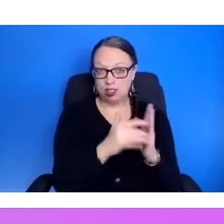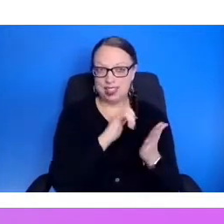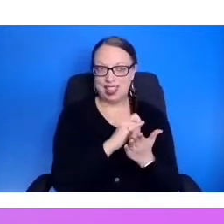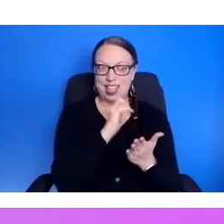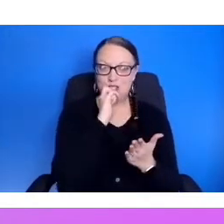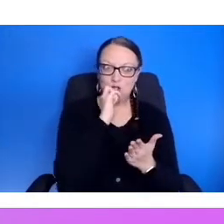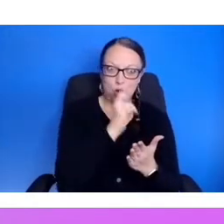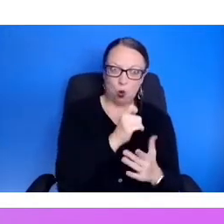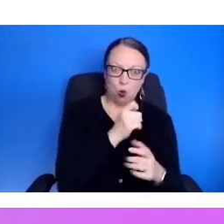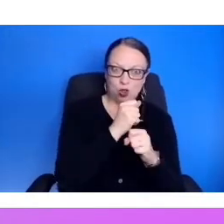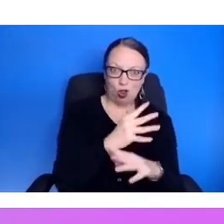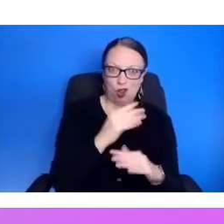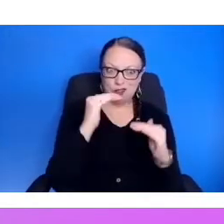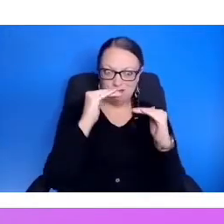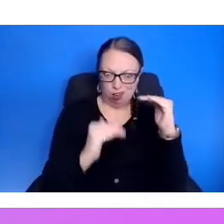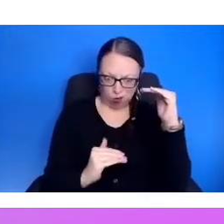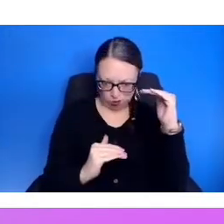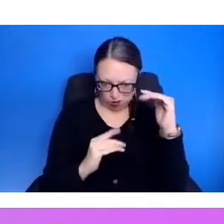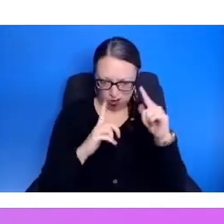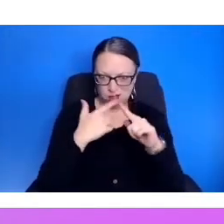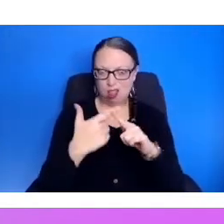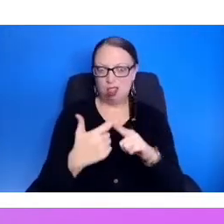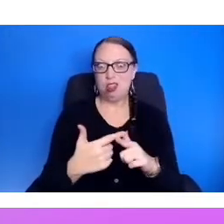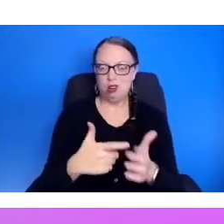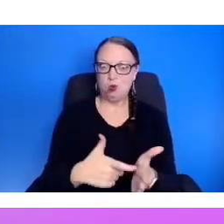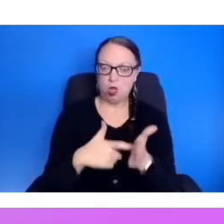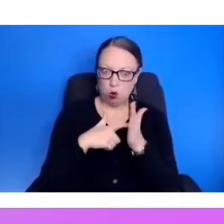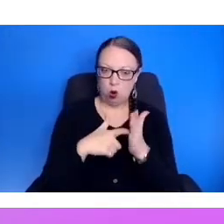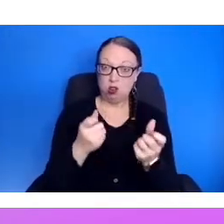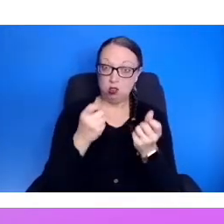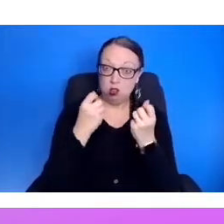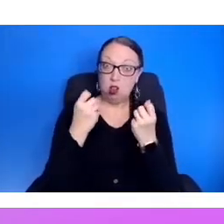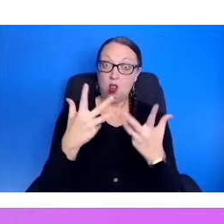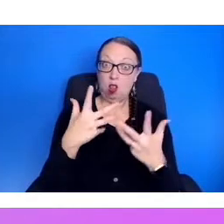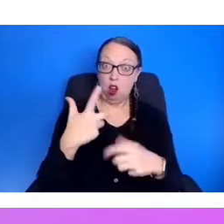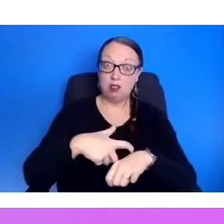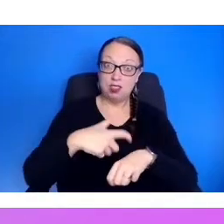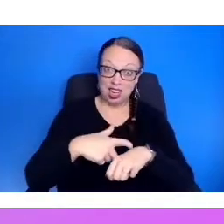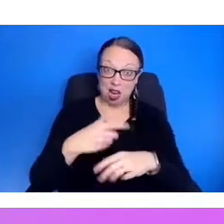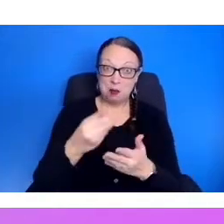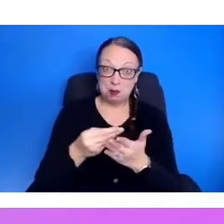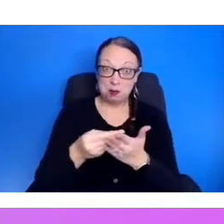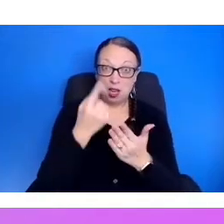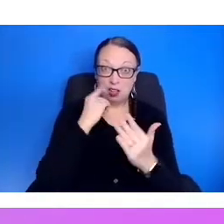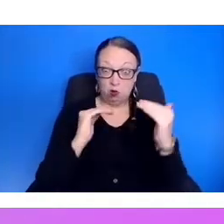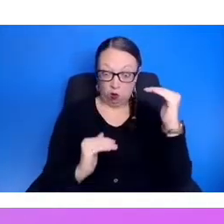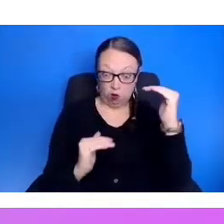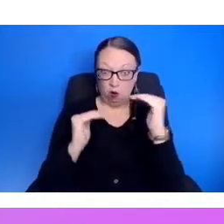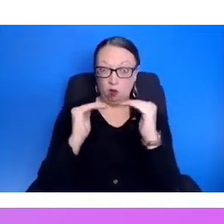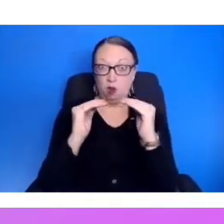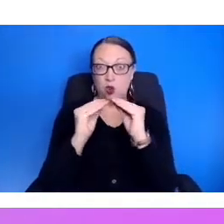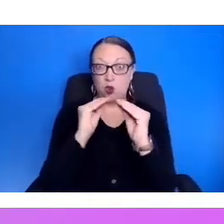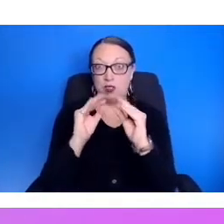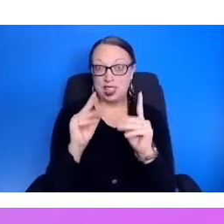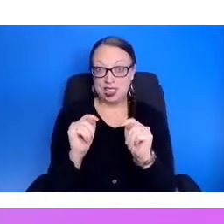or ranges of rollouts after to improve. And if you think about something like the phone